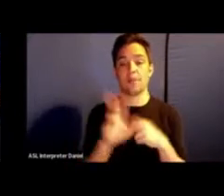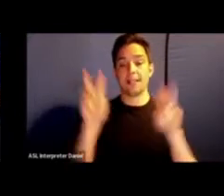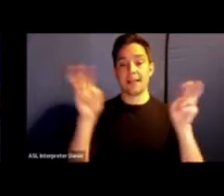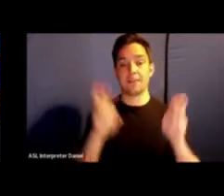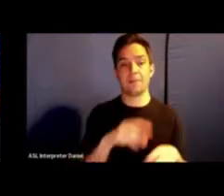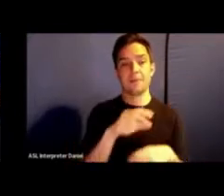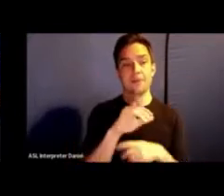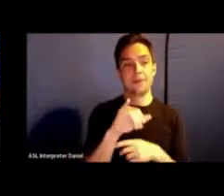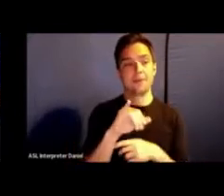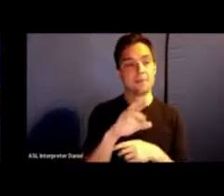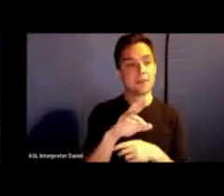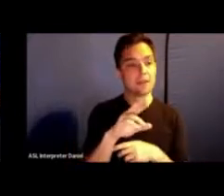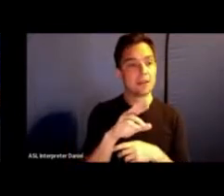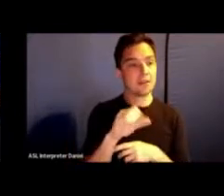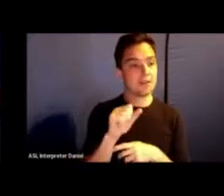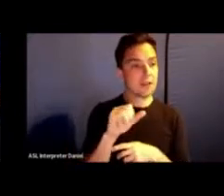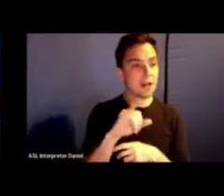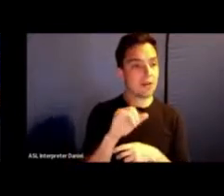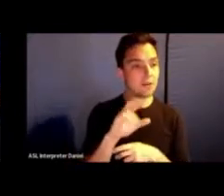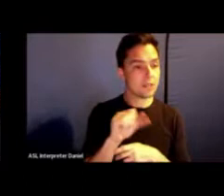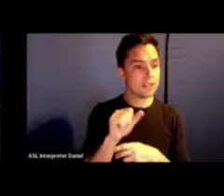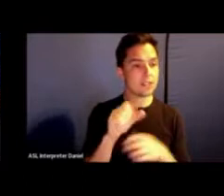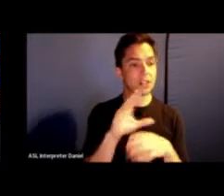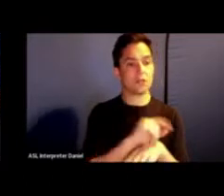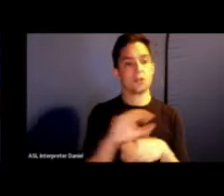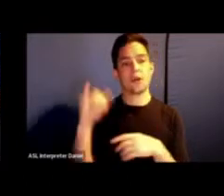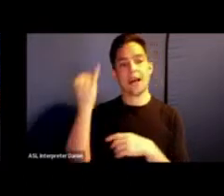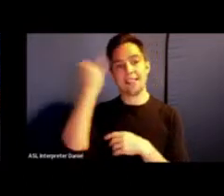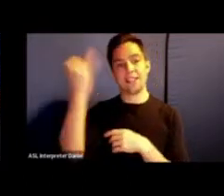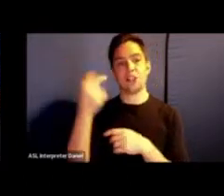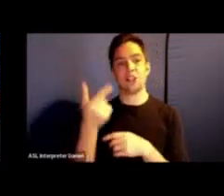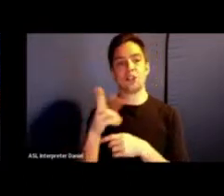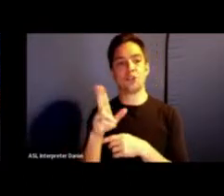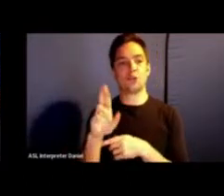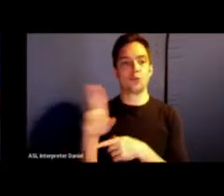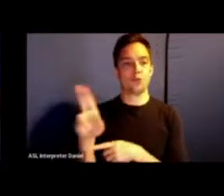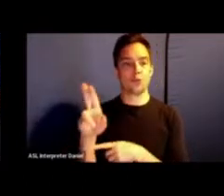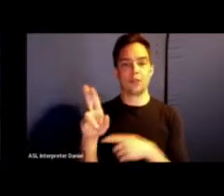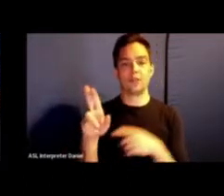consultant to idea guru. being accountable and dependable to the participant is also very